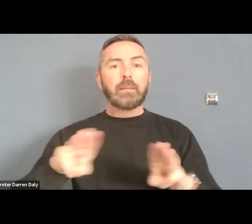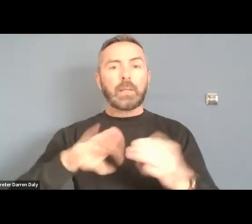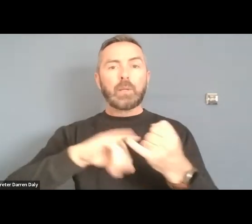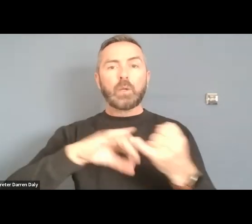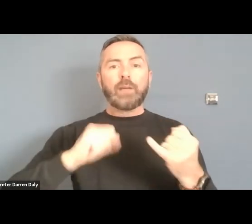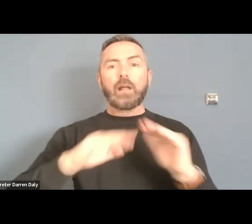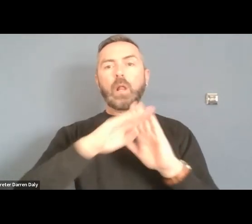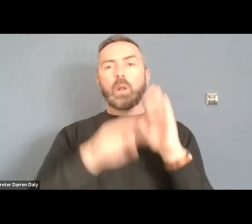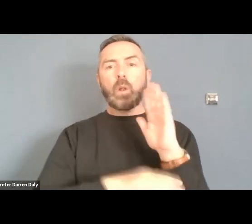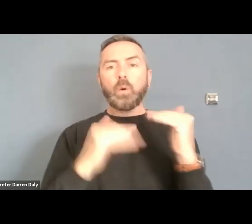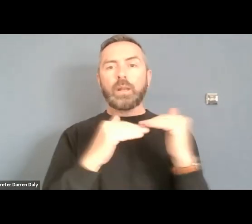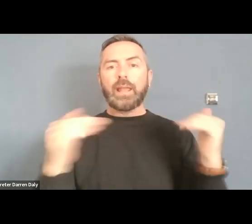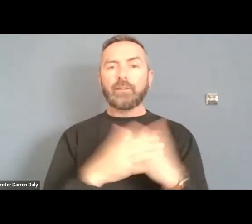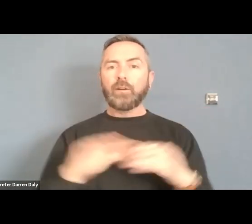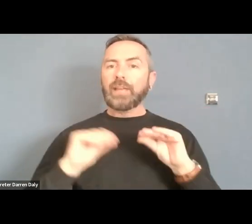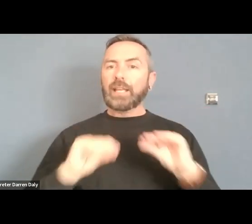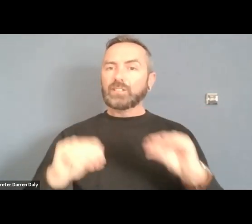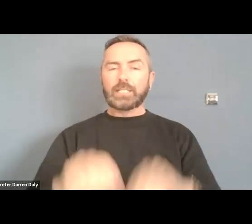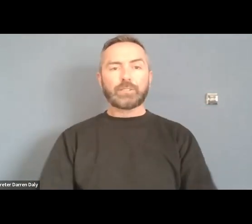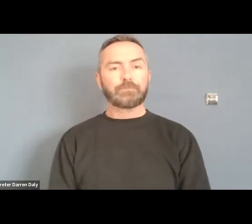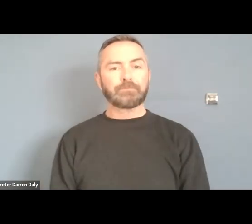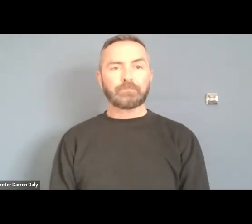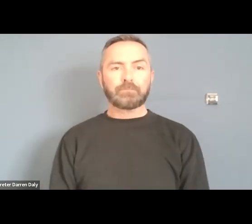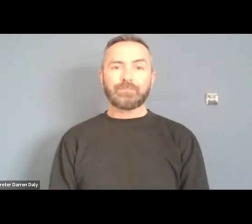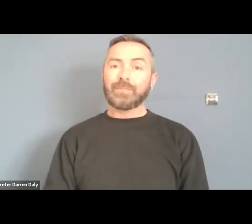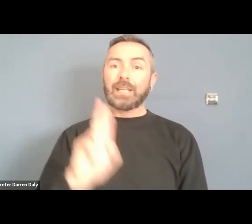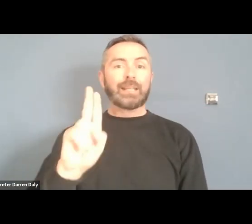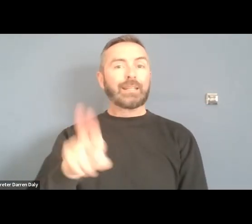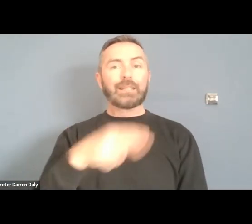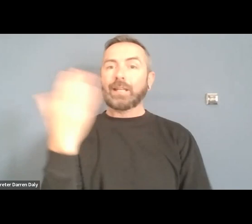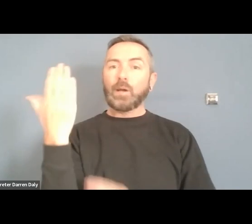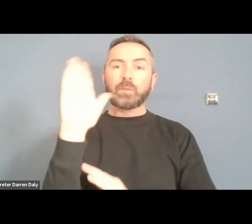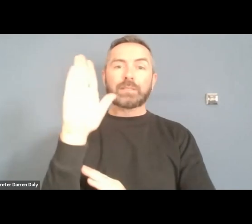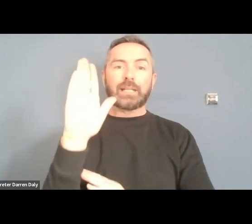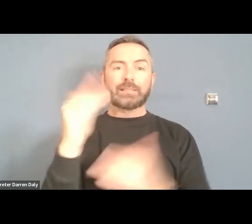Unfortunately we were unable to present data for other marginalised groups such